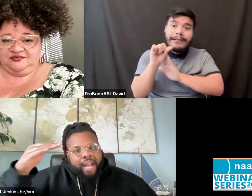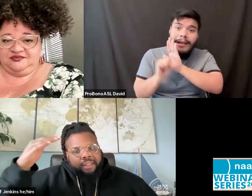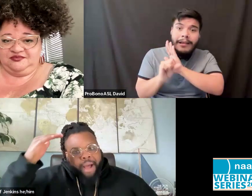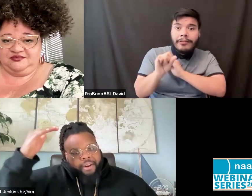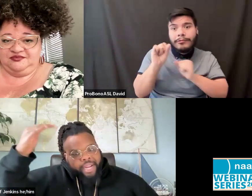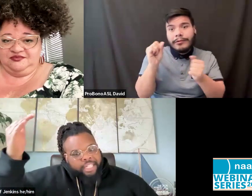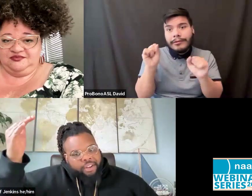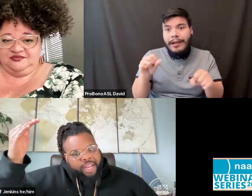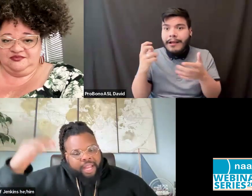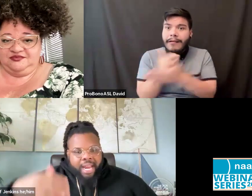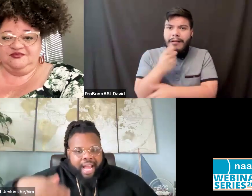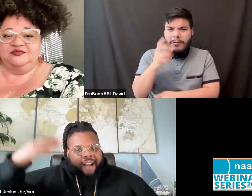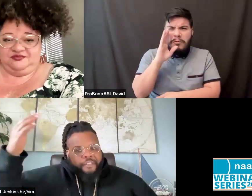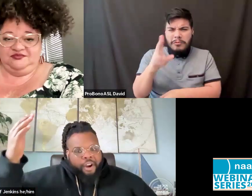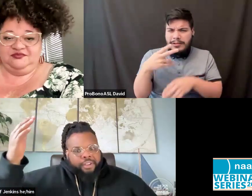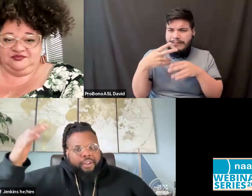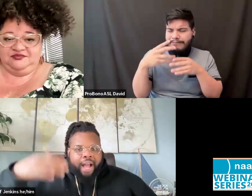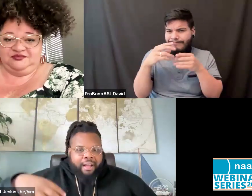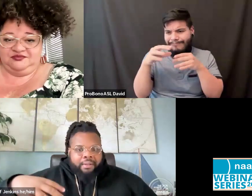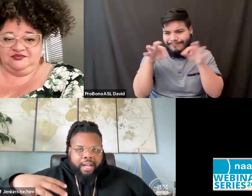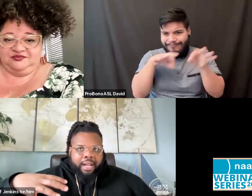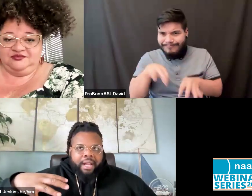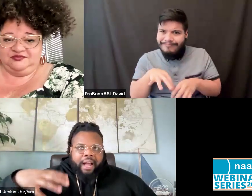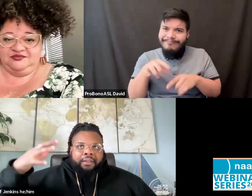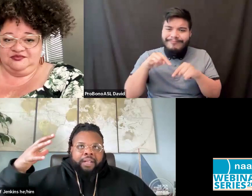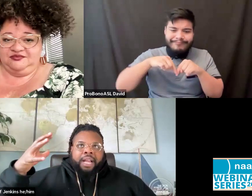like the moderation audit by how far you can go, how, how,